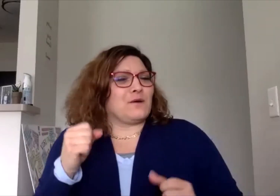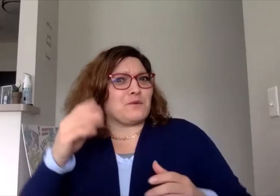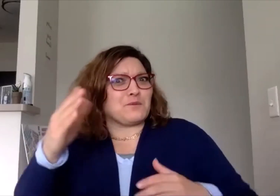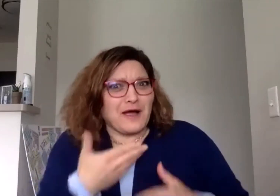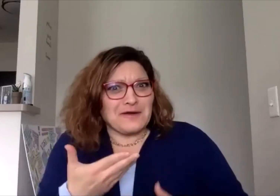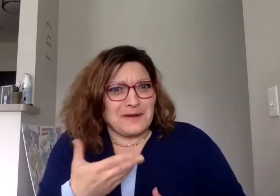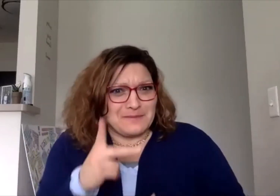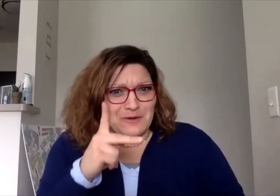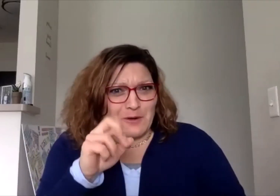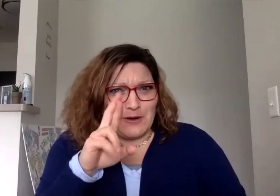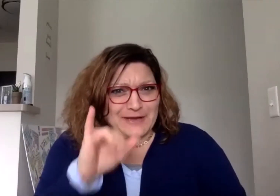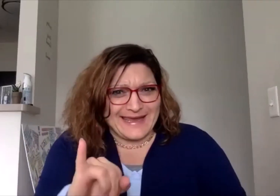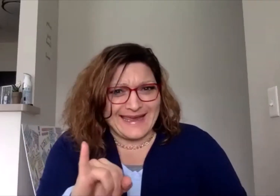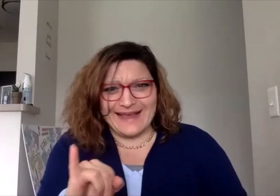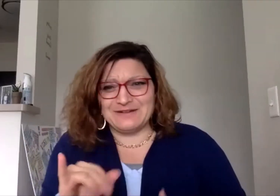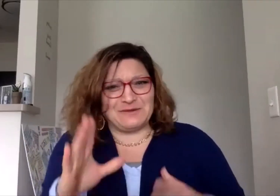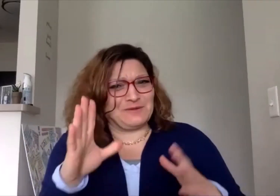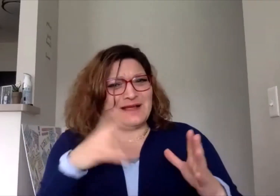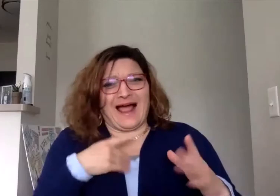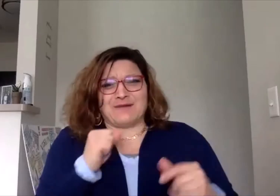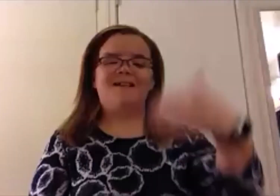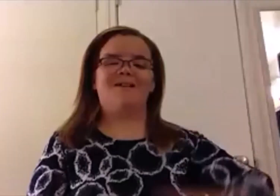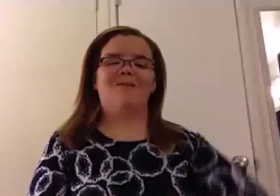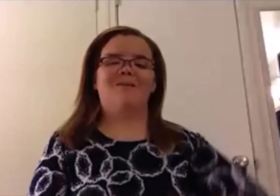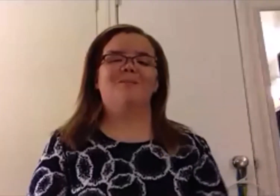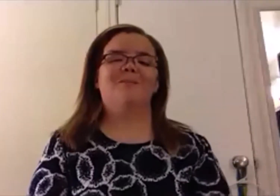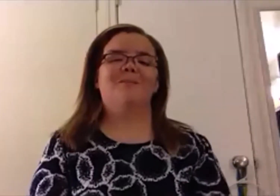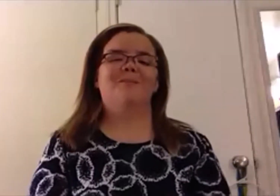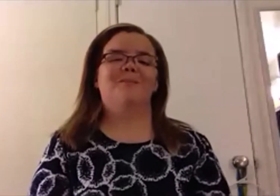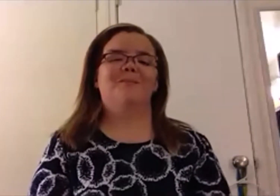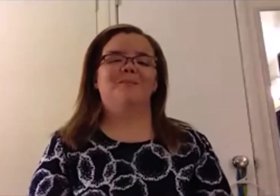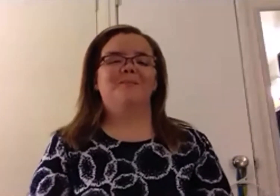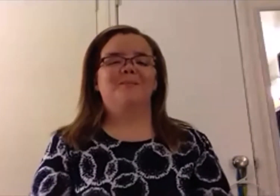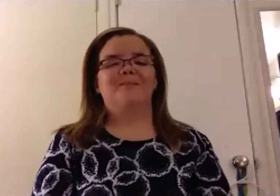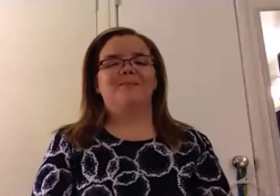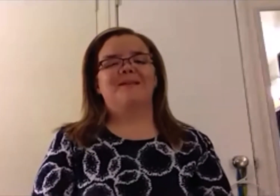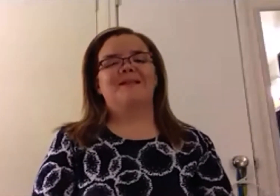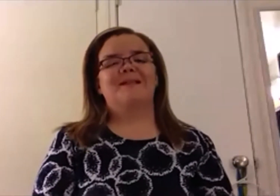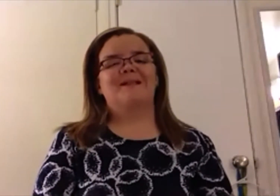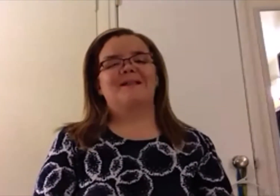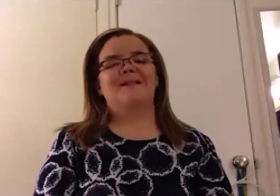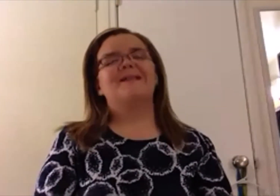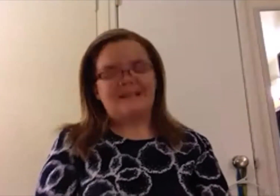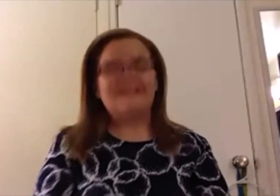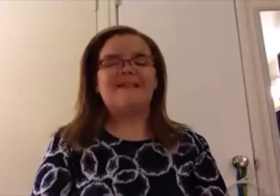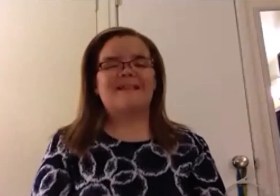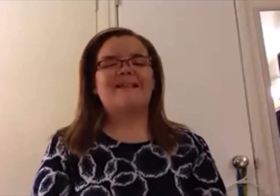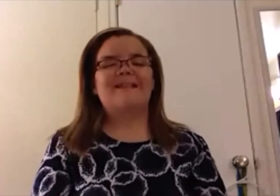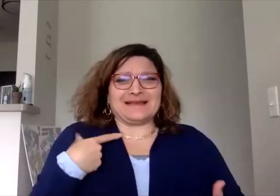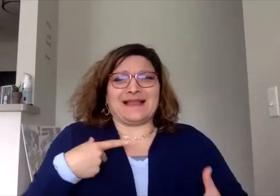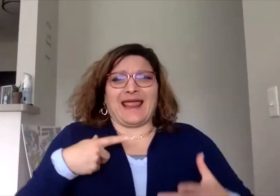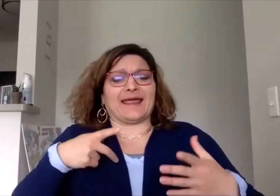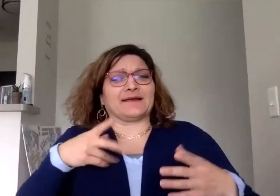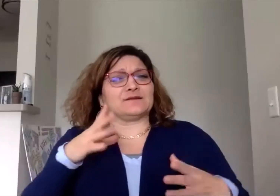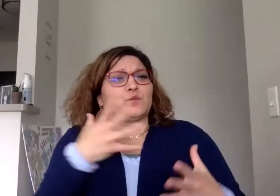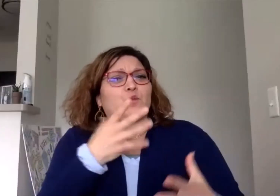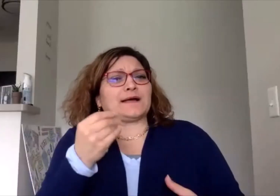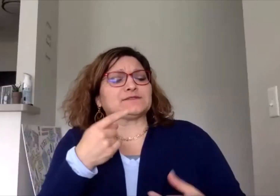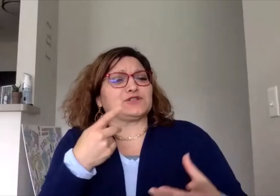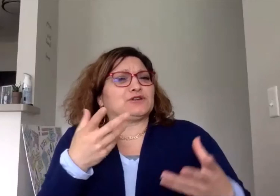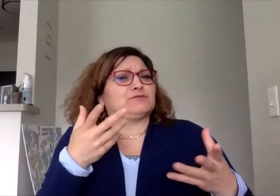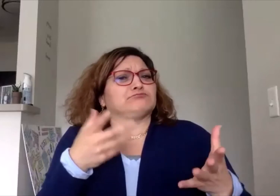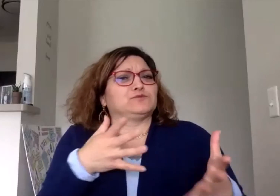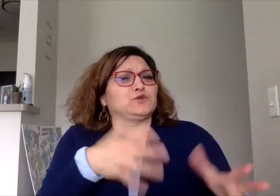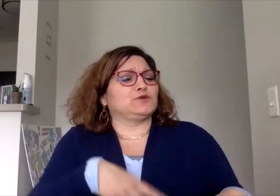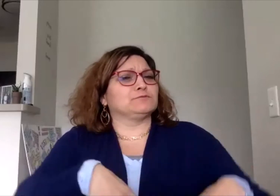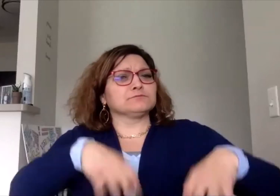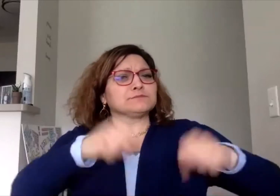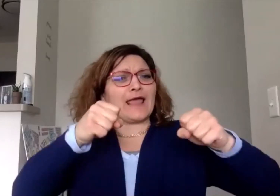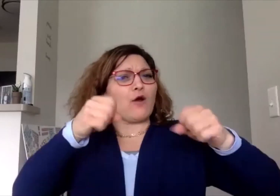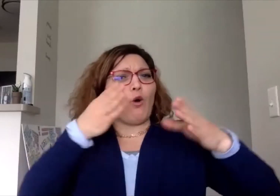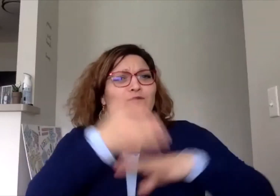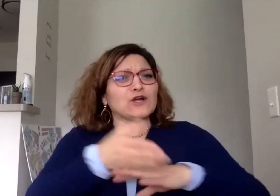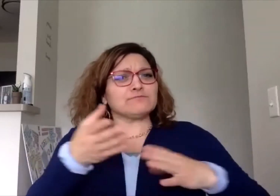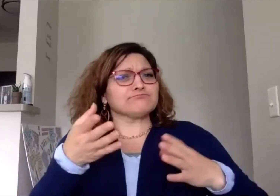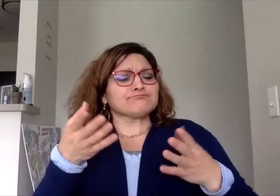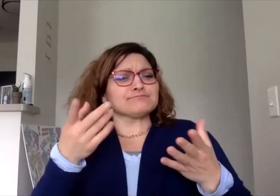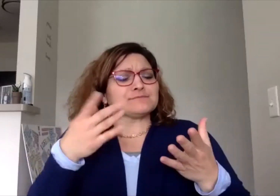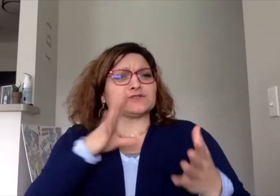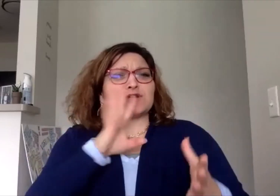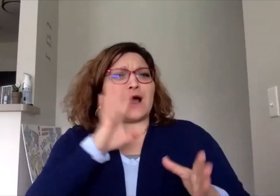oh welcome Kori! We are excited to see you and come in and want to take over and talk